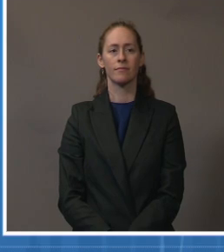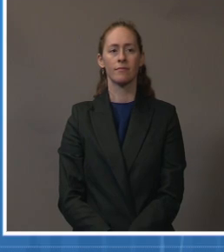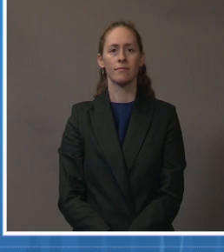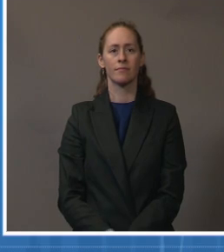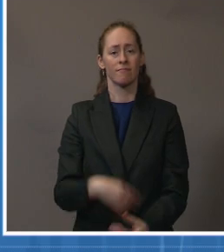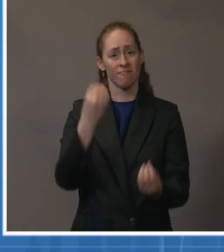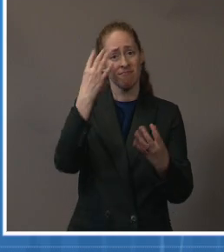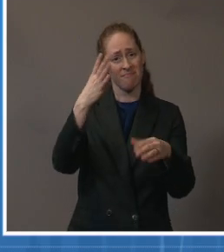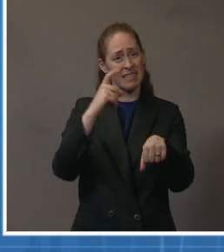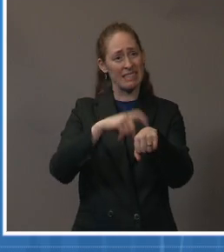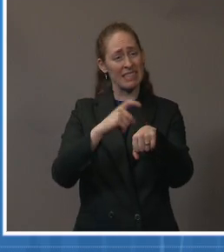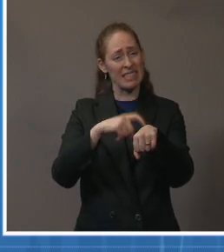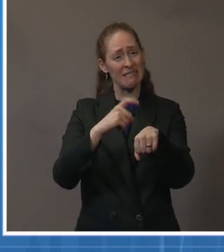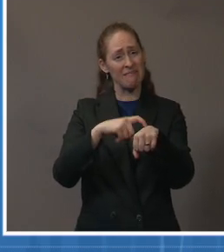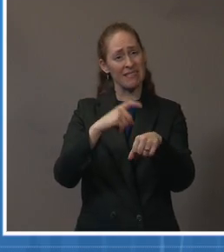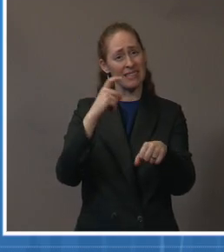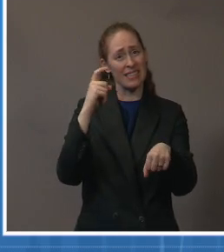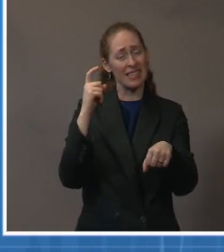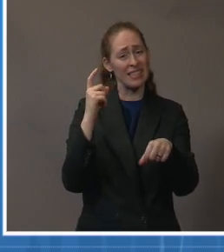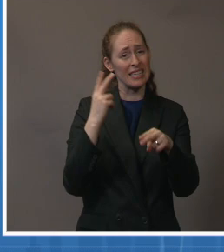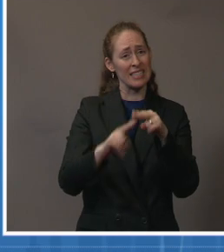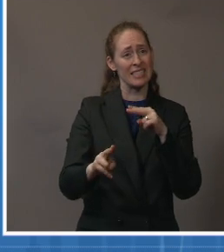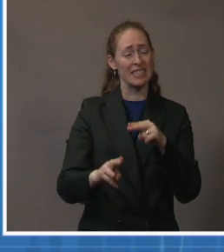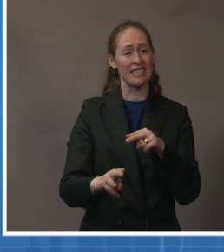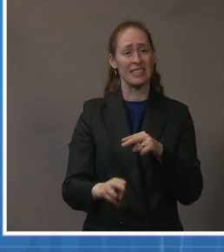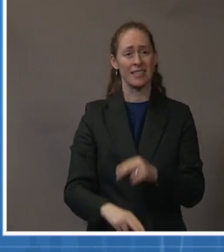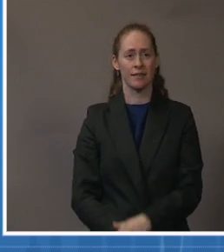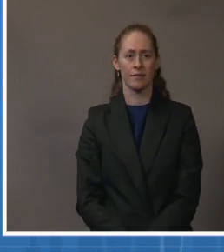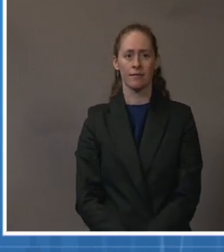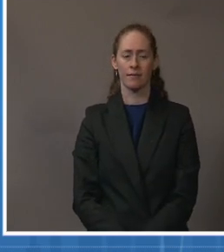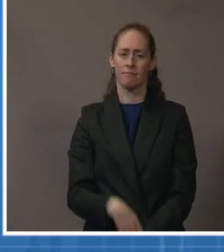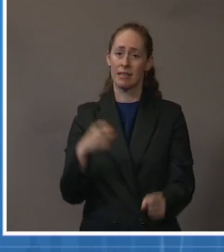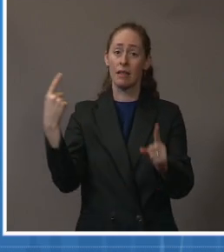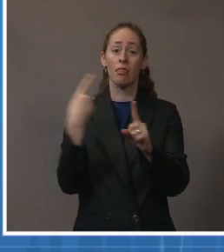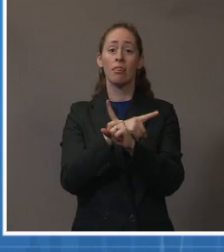Please keep to one question and on topic. First, Josh Wingrove of Bloomberg.